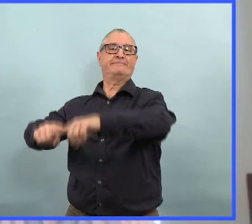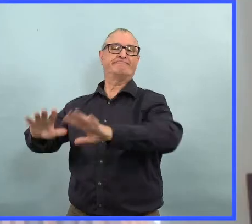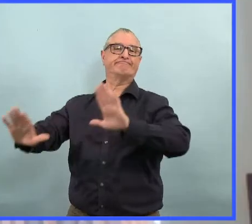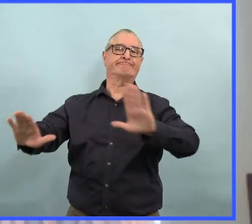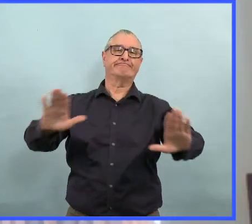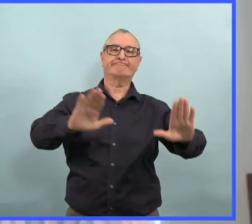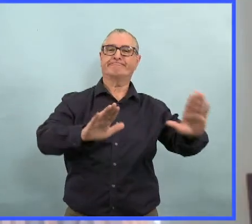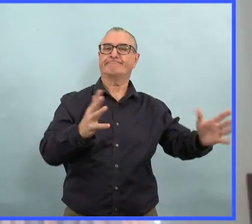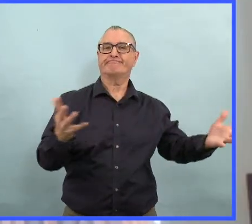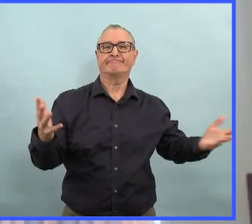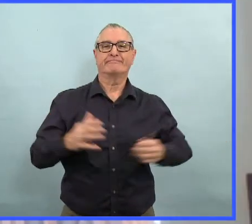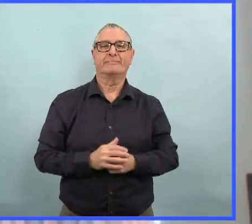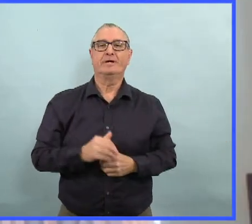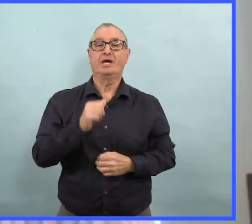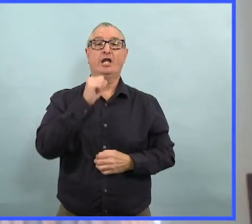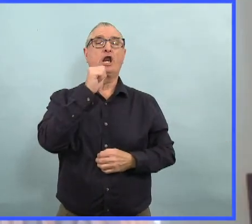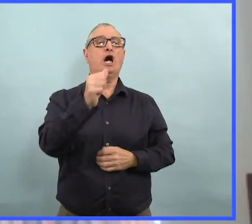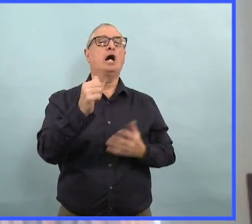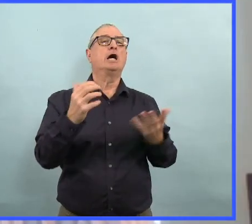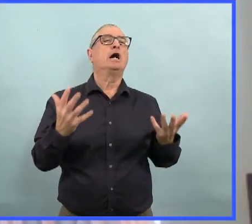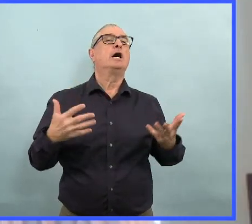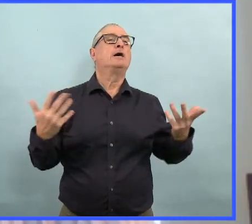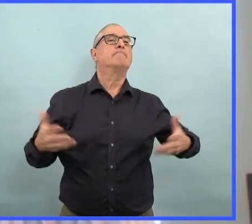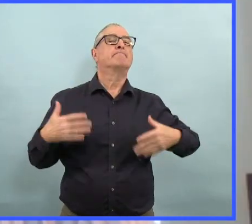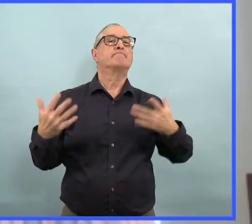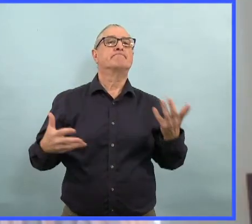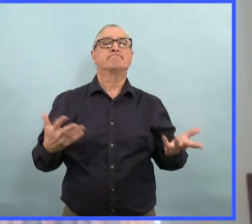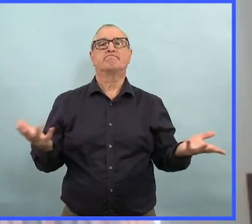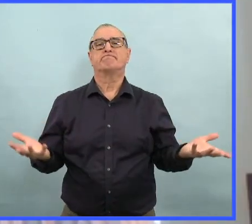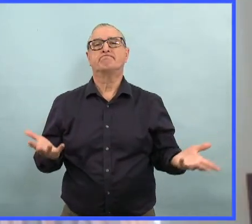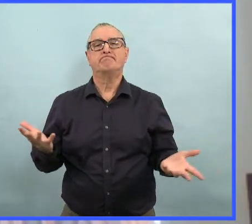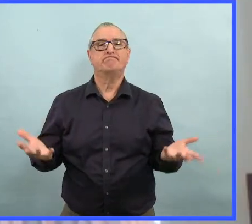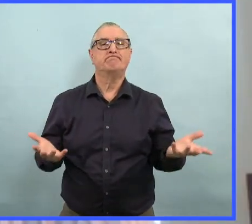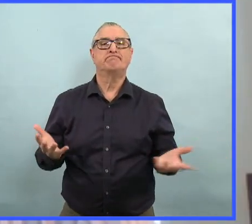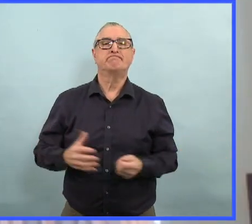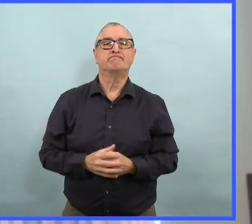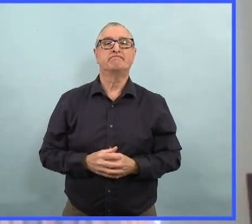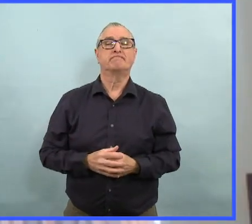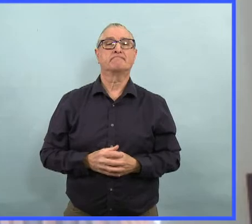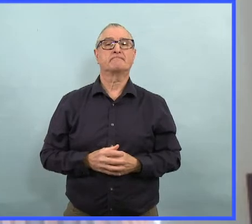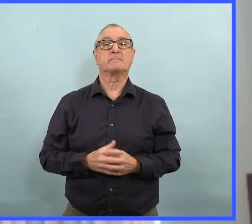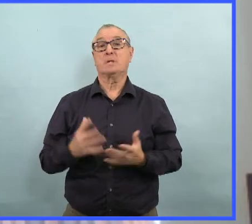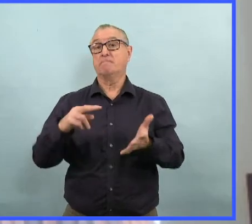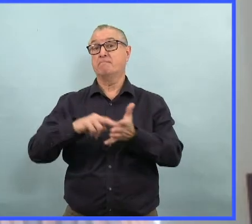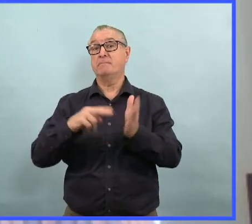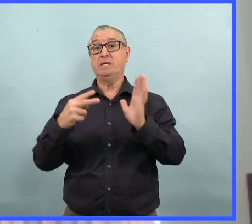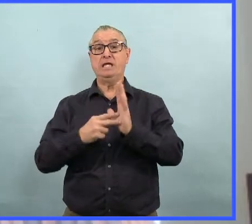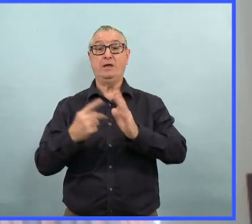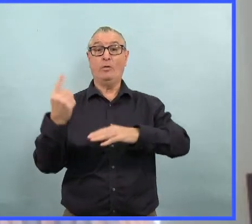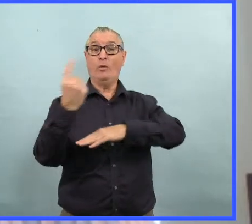all of a sudden less able to pass this just magically at day five that's why we have uh